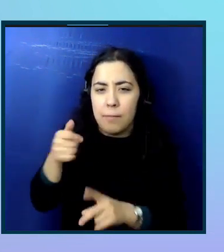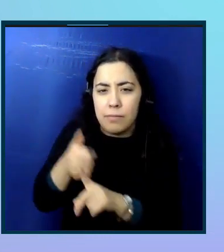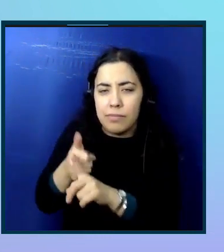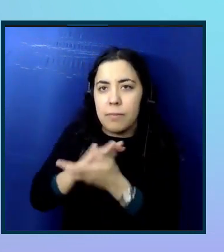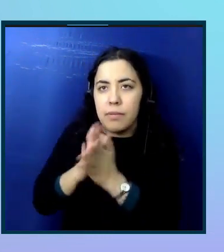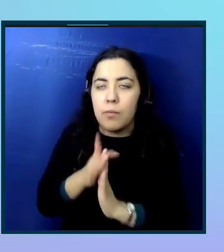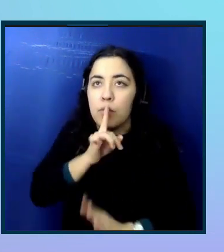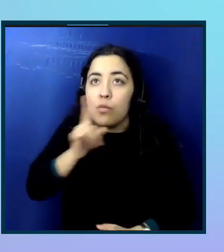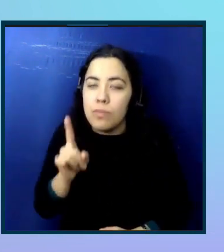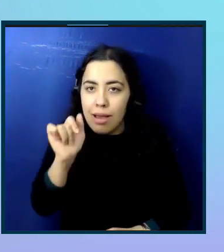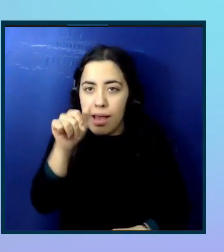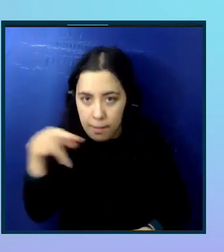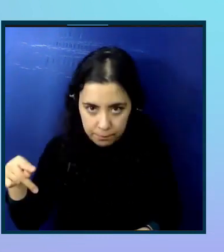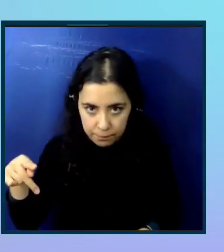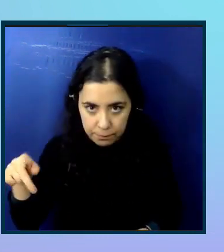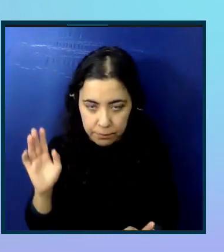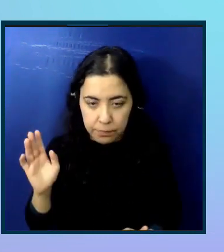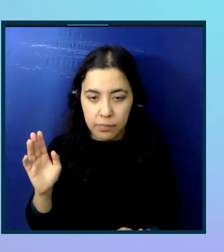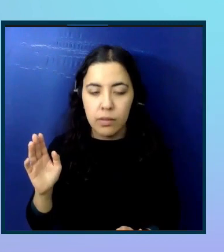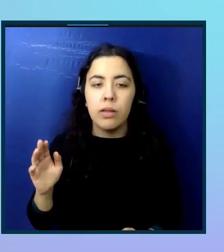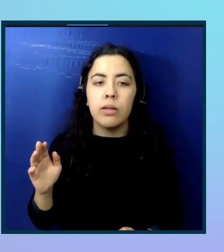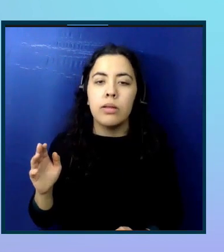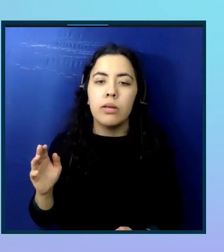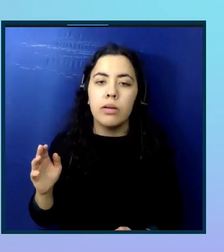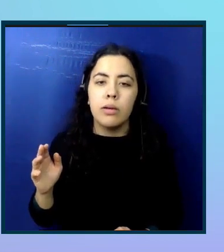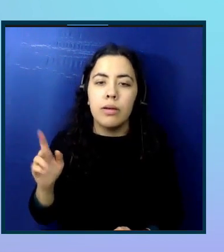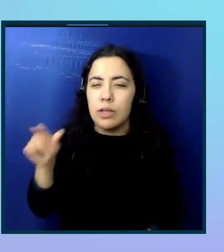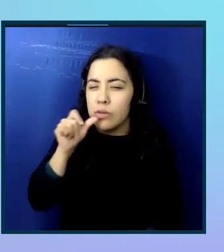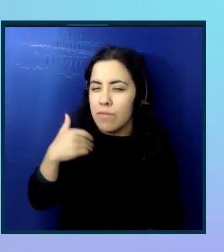So I only have that experience with students